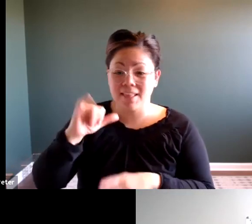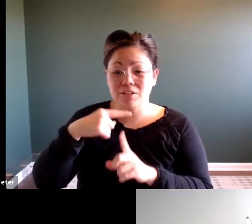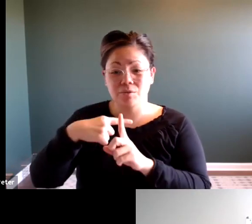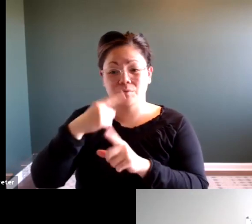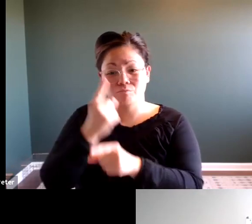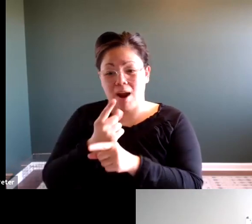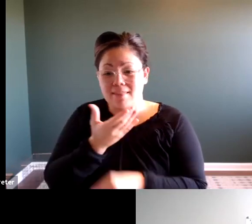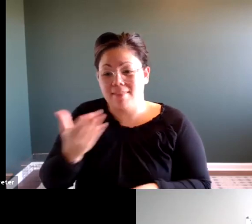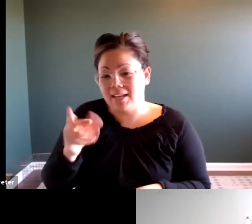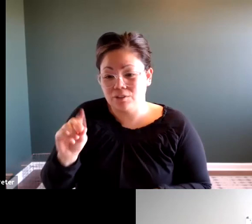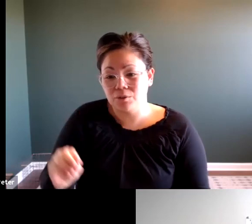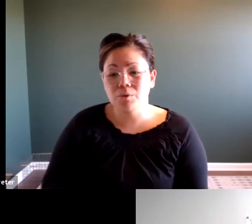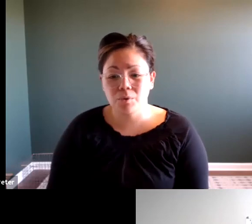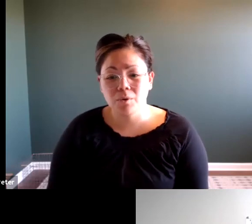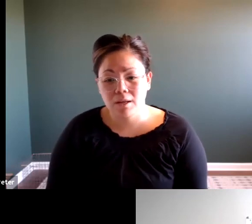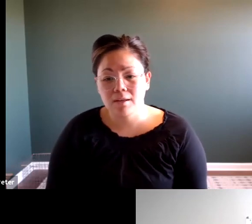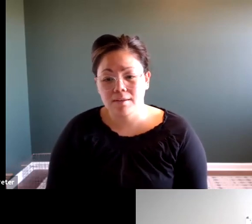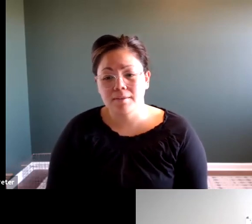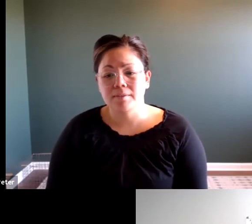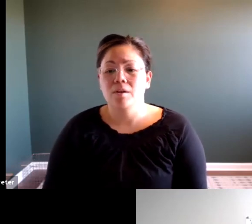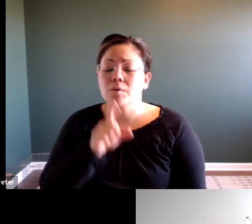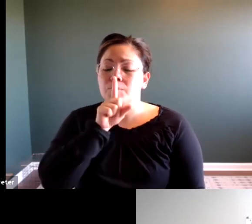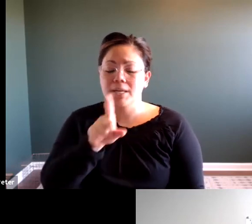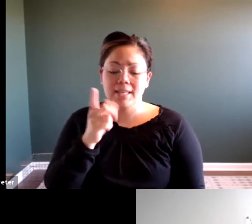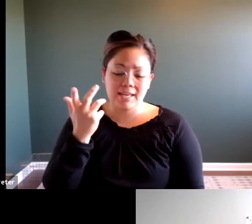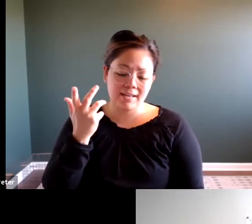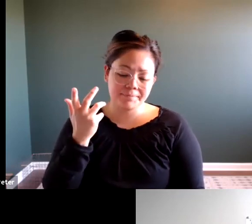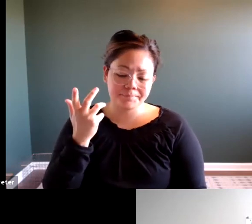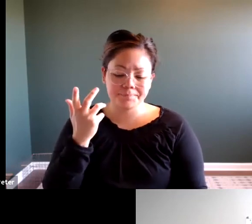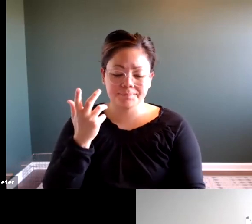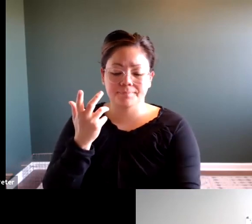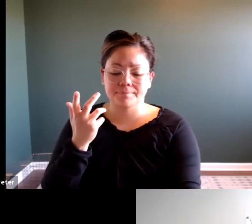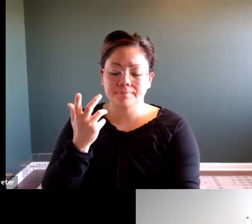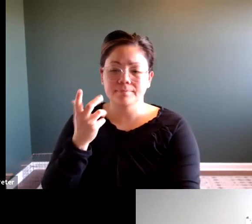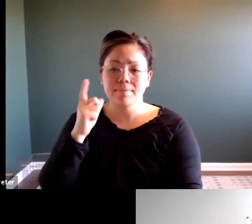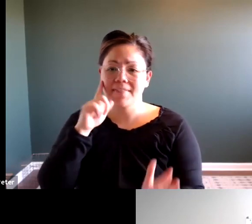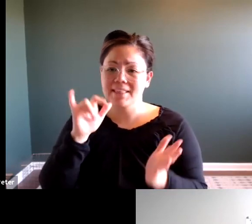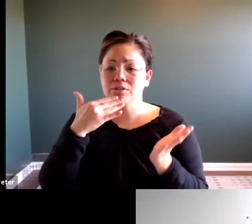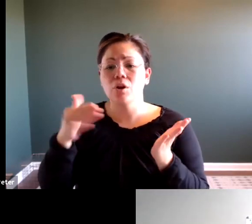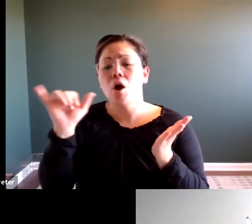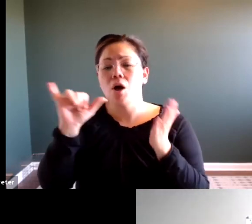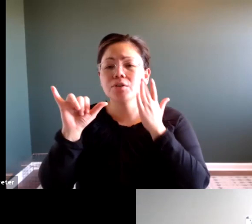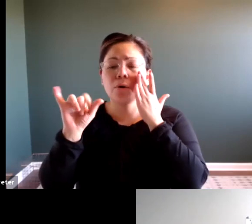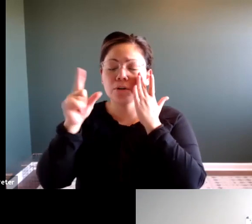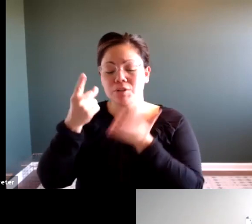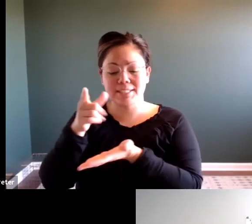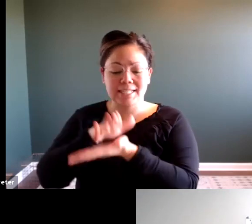I think you know, if it, no, I think, I think that's good also you know, just cleaning high touch surfaces.